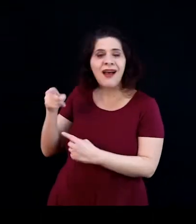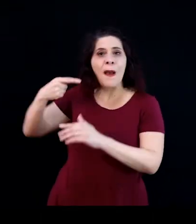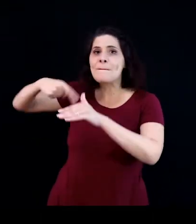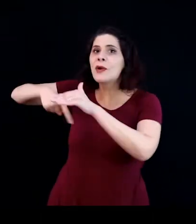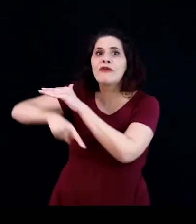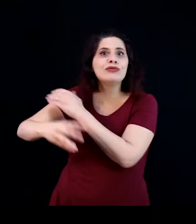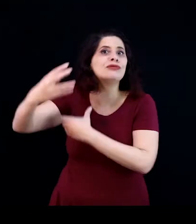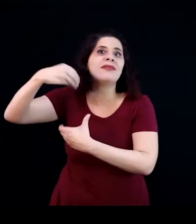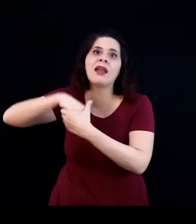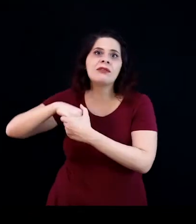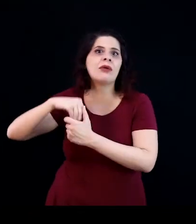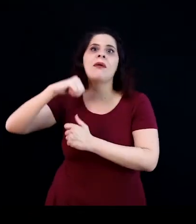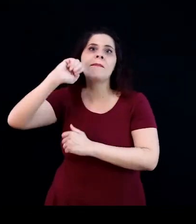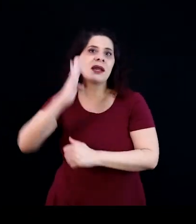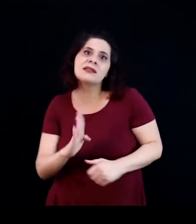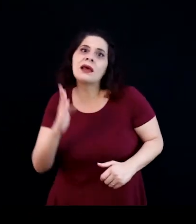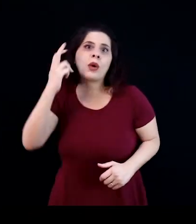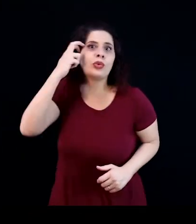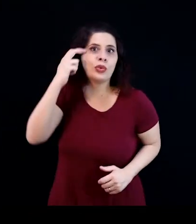who is deeply engaged in Brazilian culture.